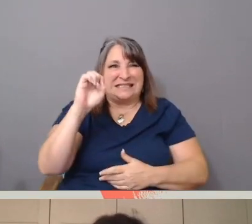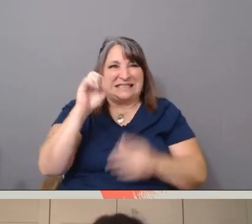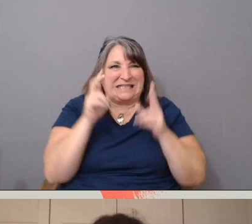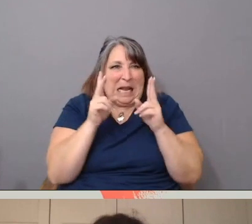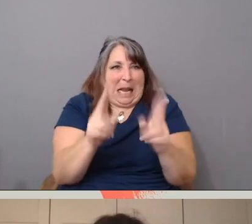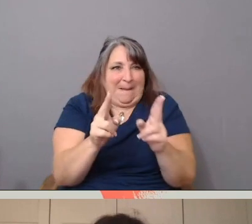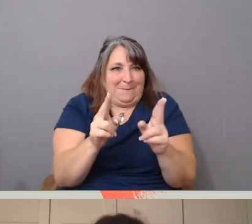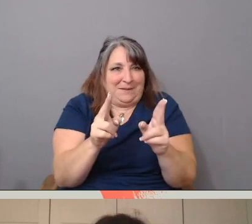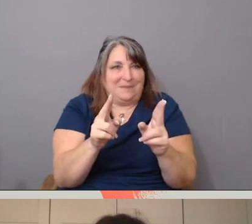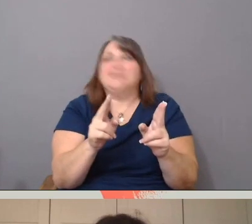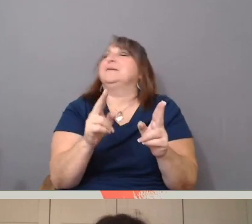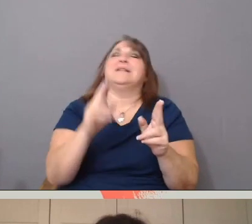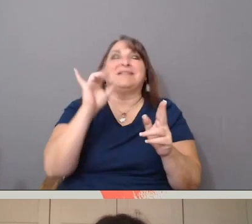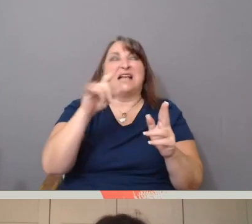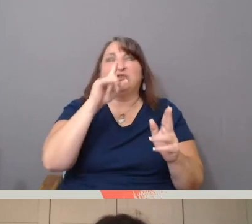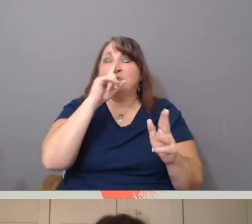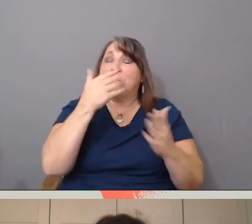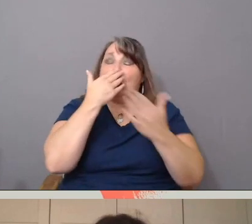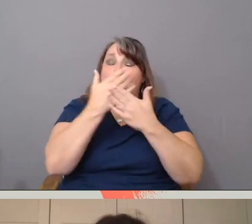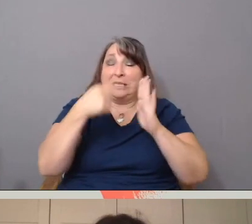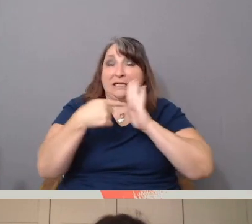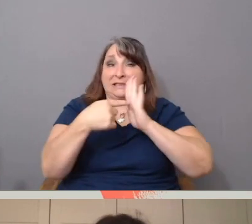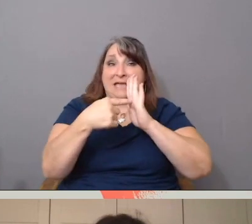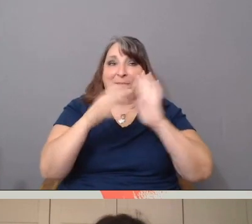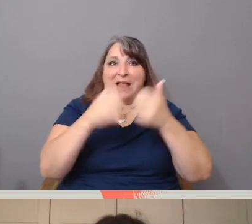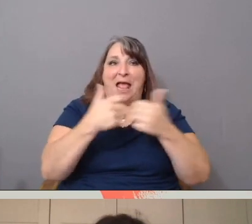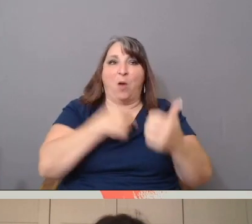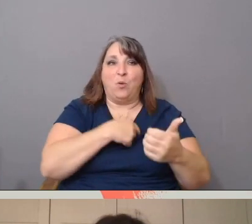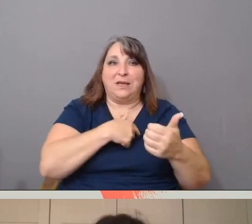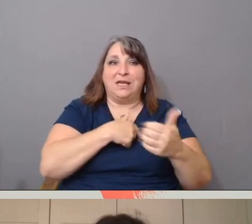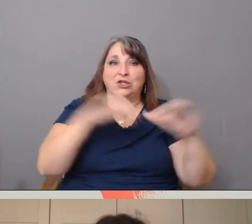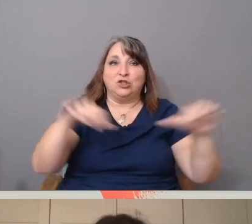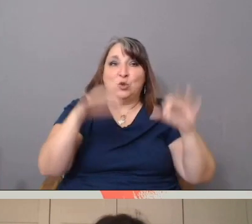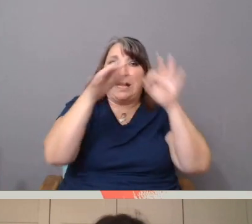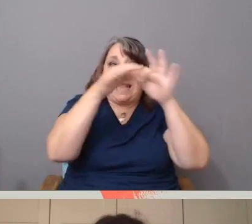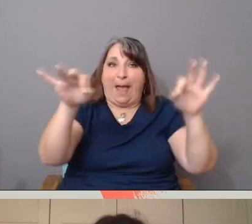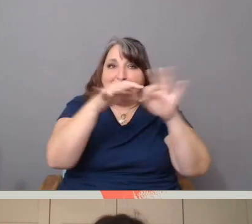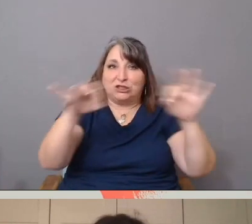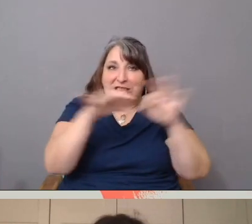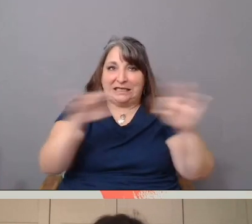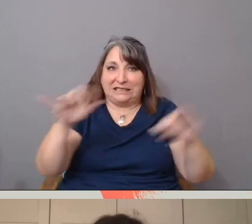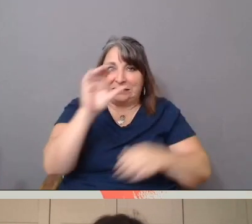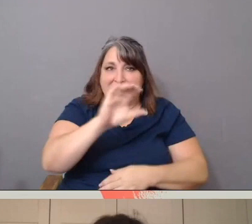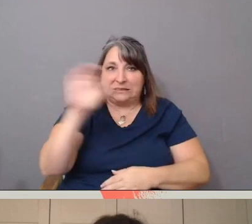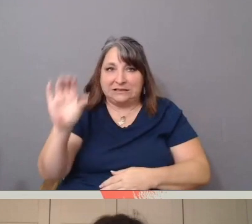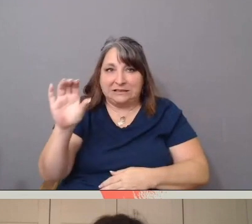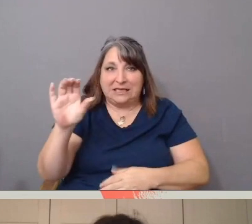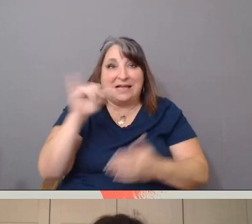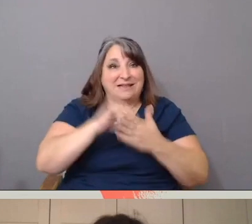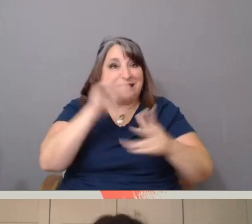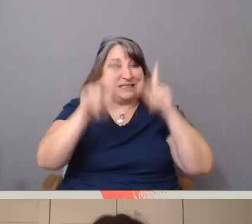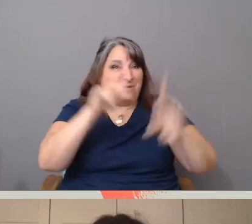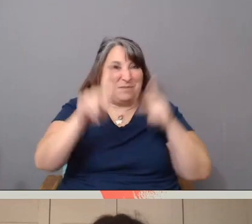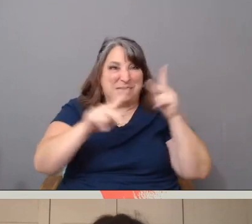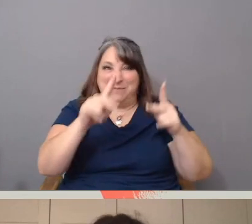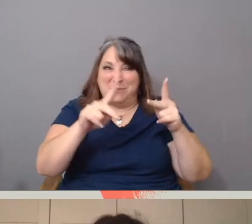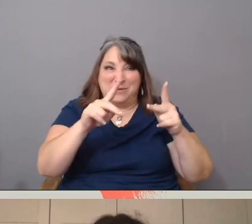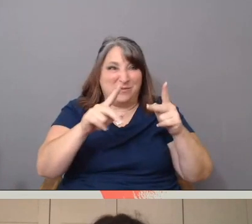it's really an example of how we approached captioning. Denise is a people that were hard to understand.